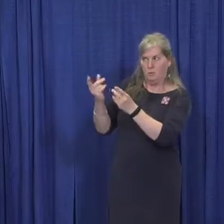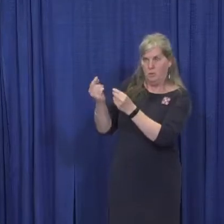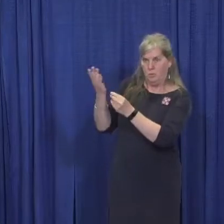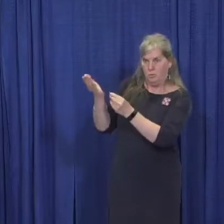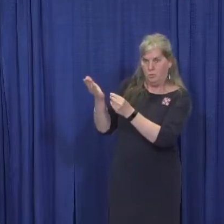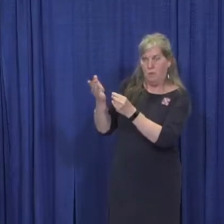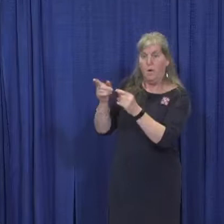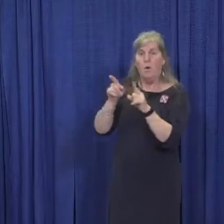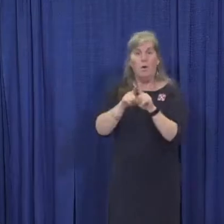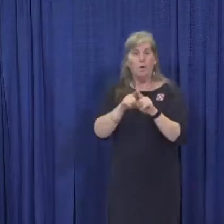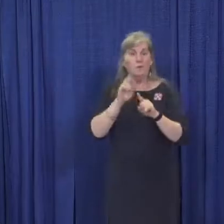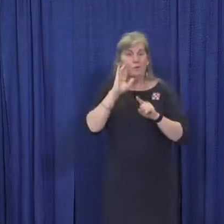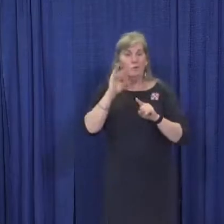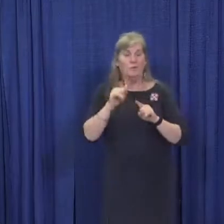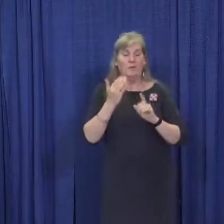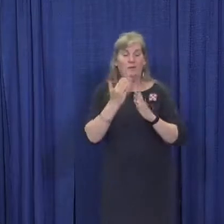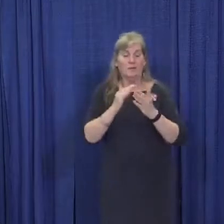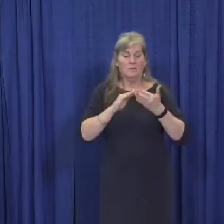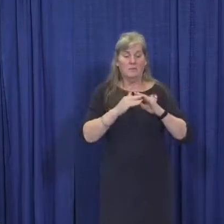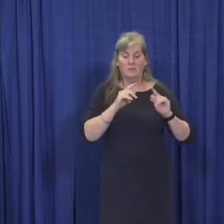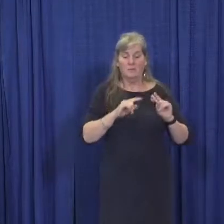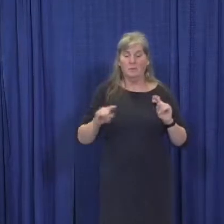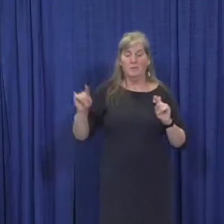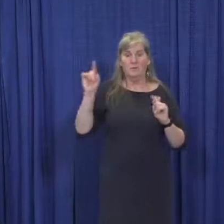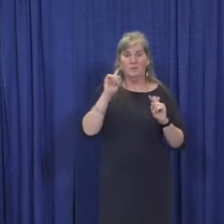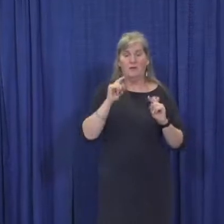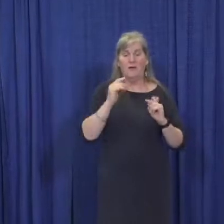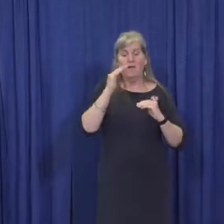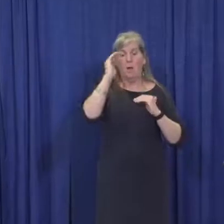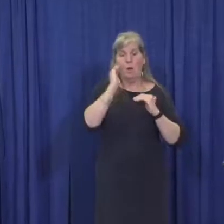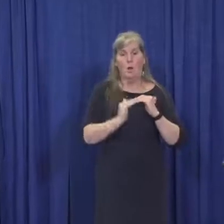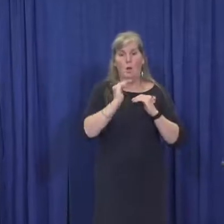but we also will various communities that have low